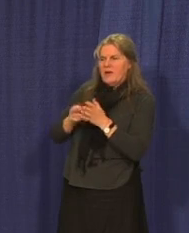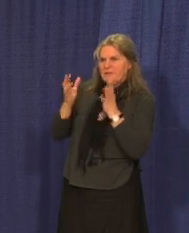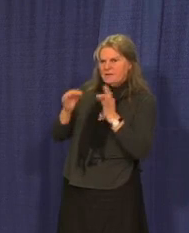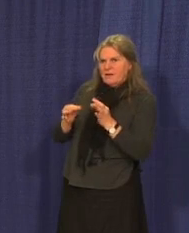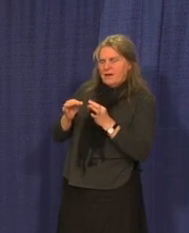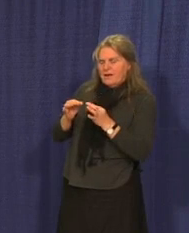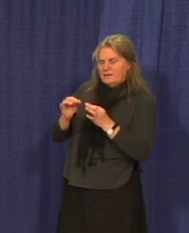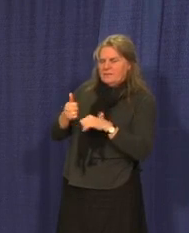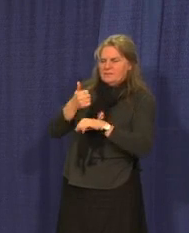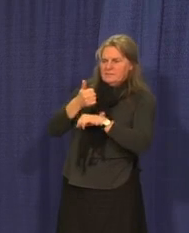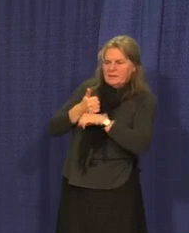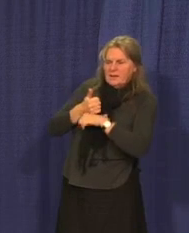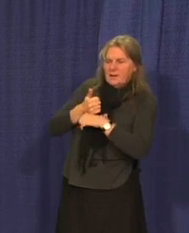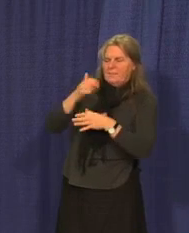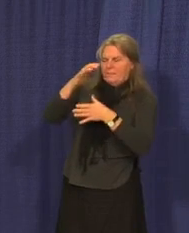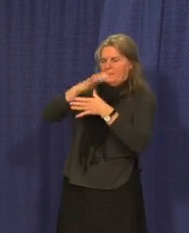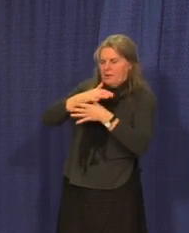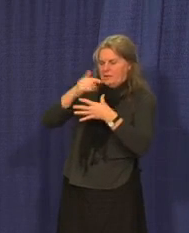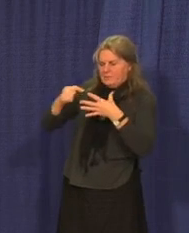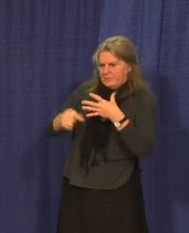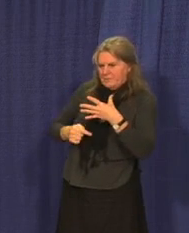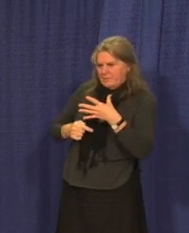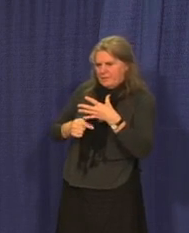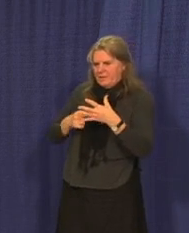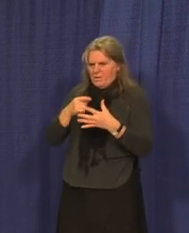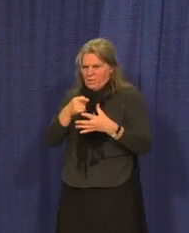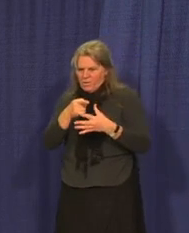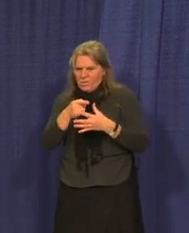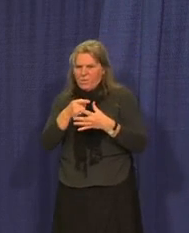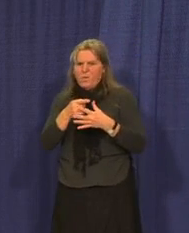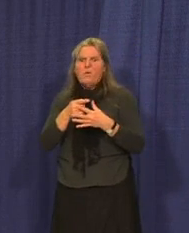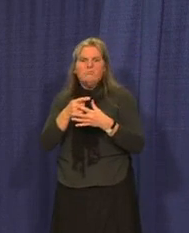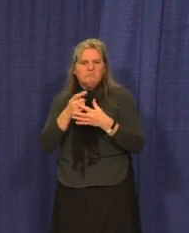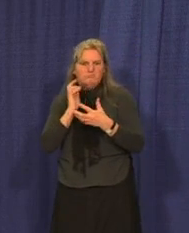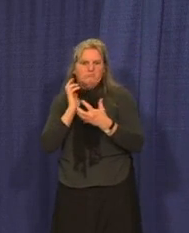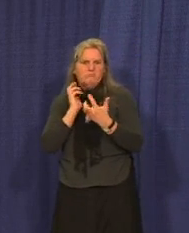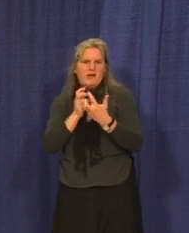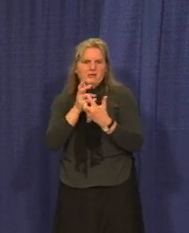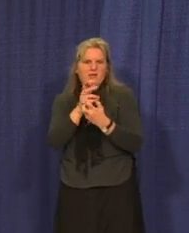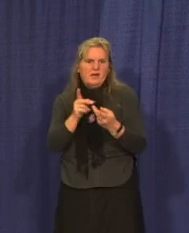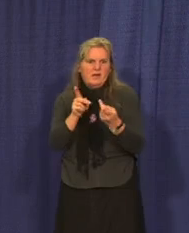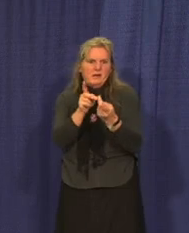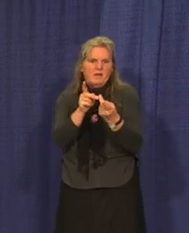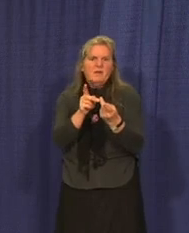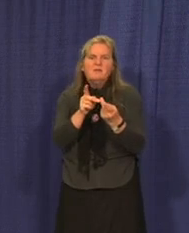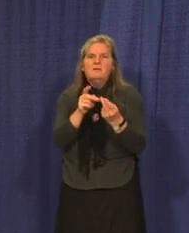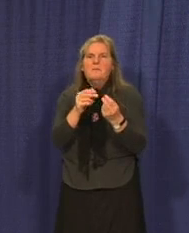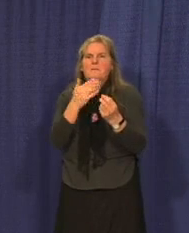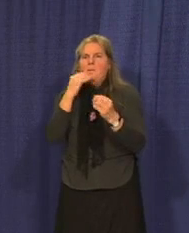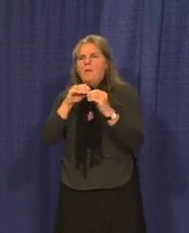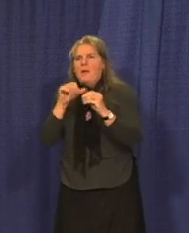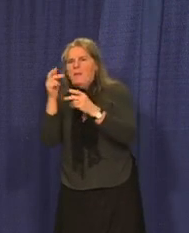bit in strategies. Maximizing the results by targeting where the vaccines are most effective.